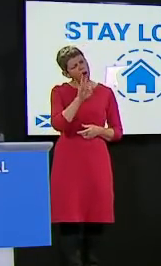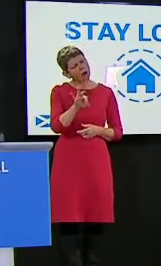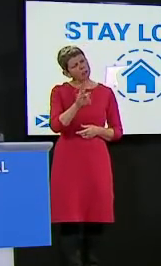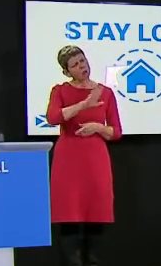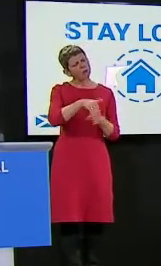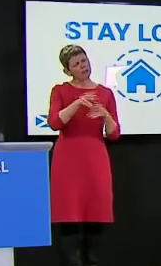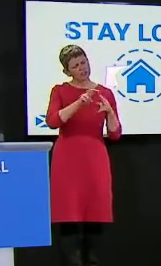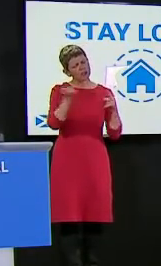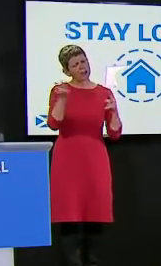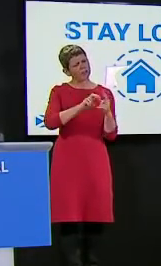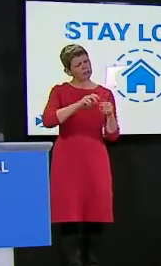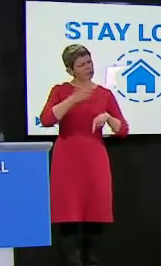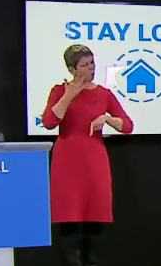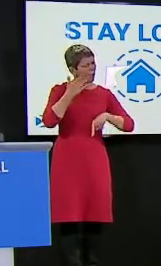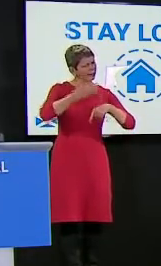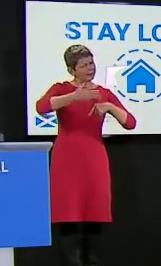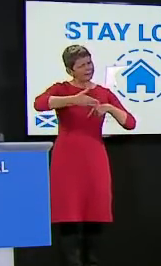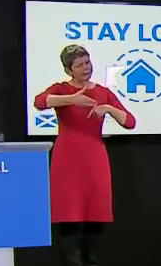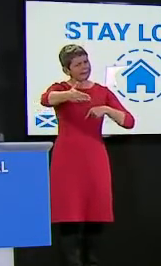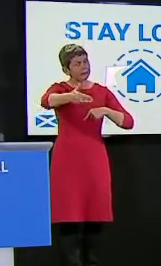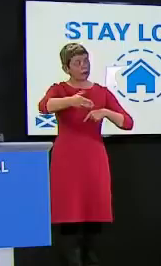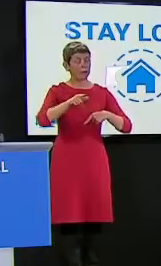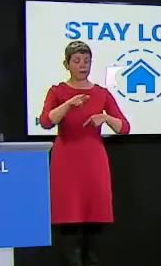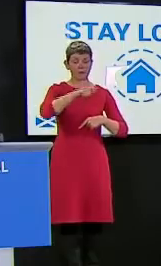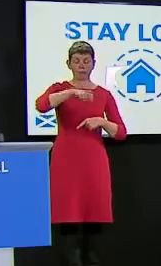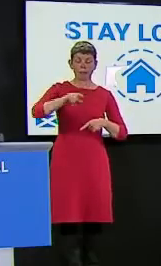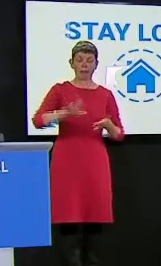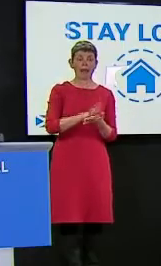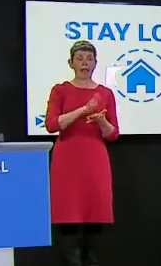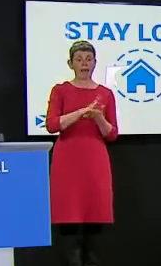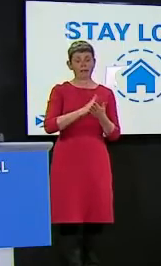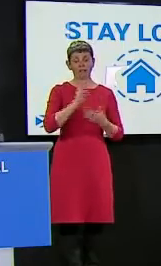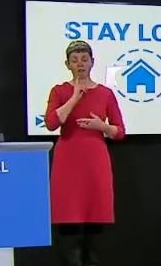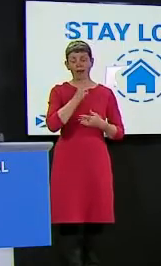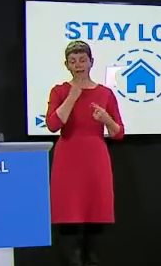people will be delighted I'm sure that they can travel anywhere in Scotland from Friday but can